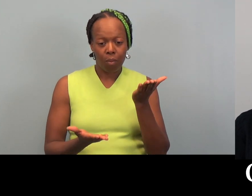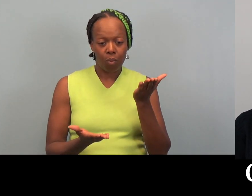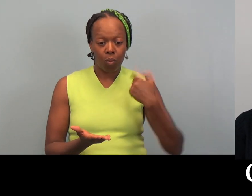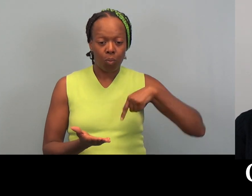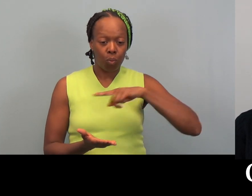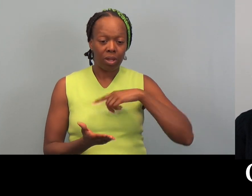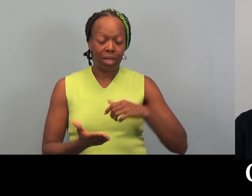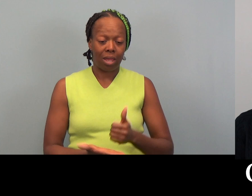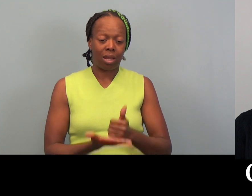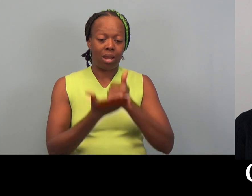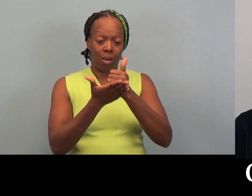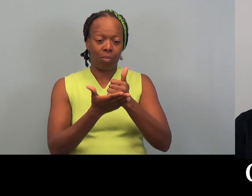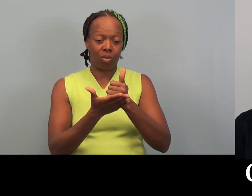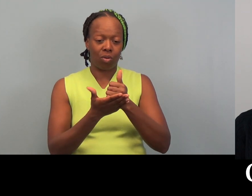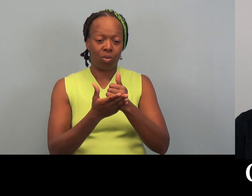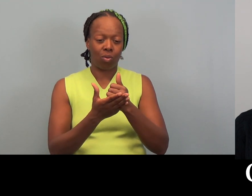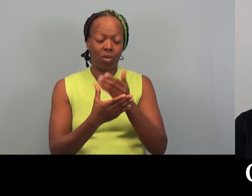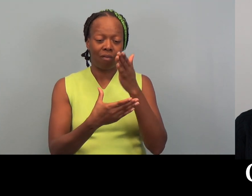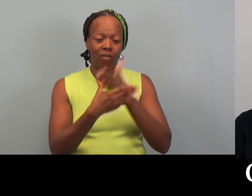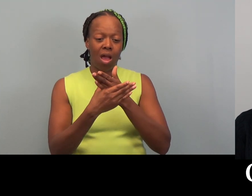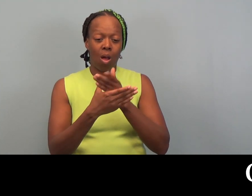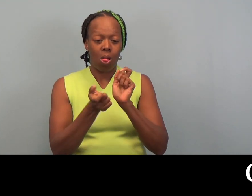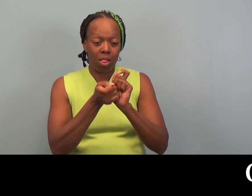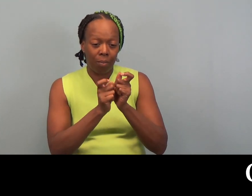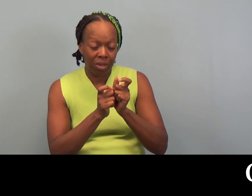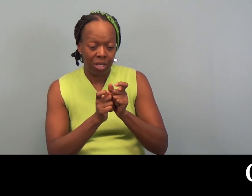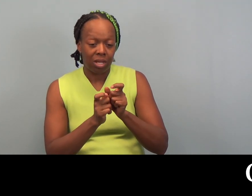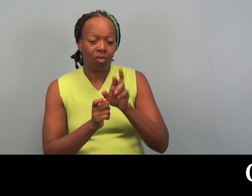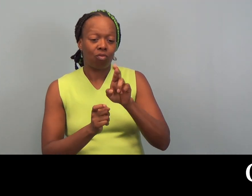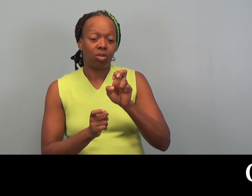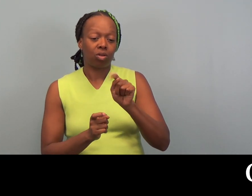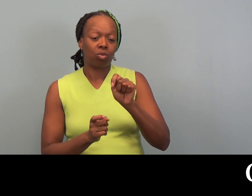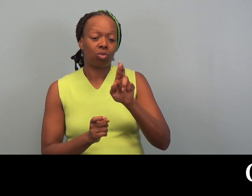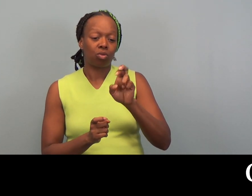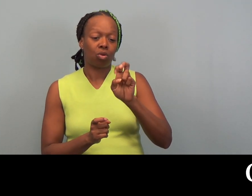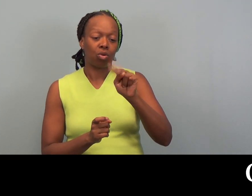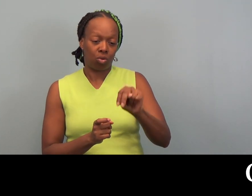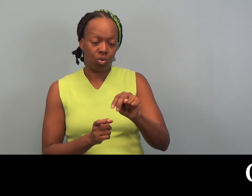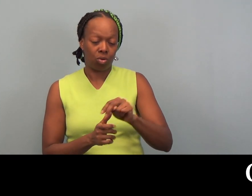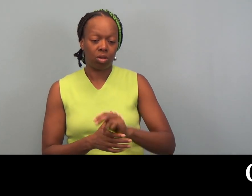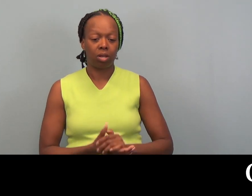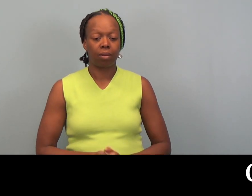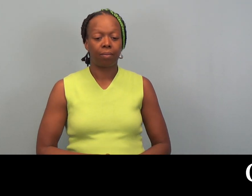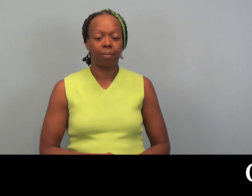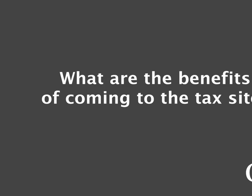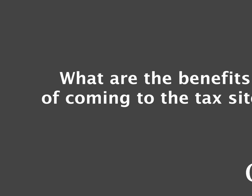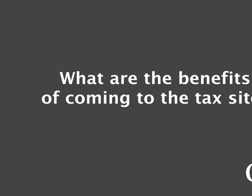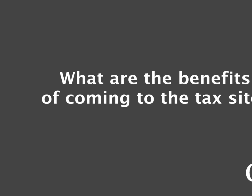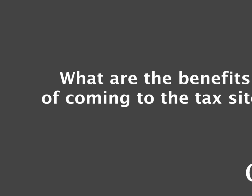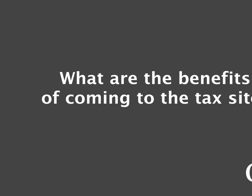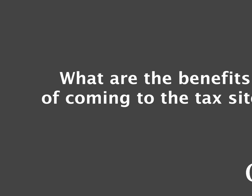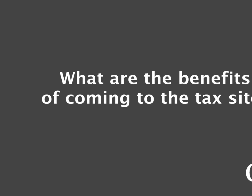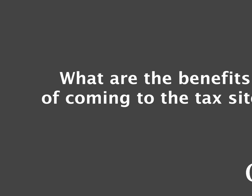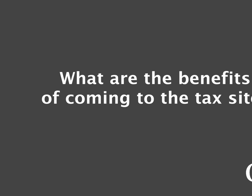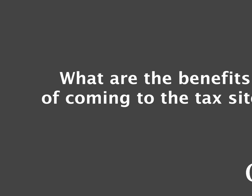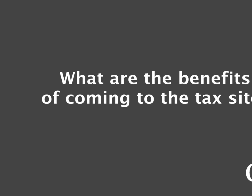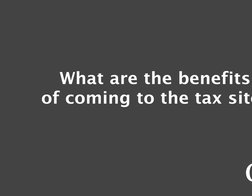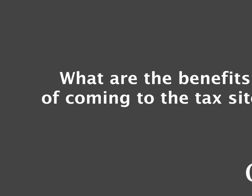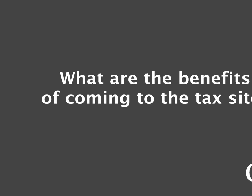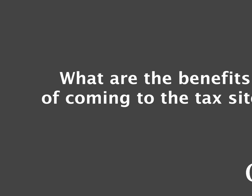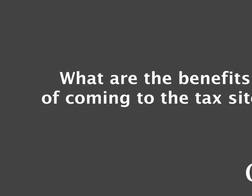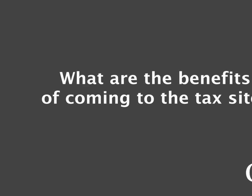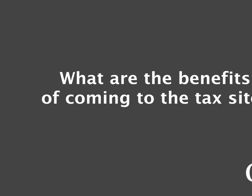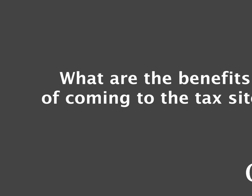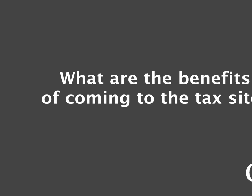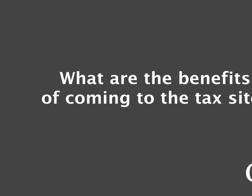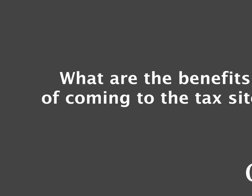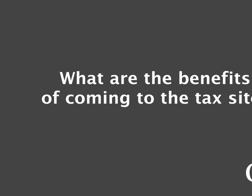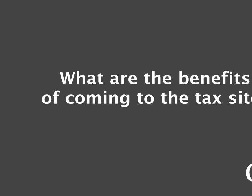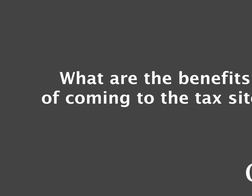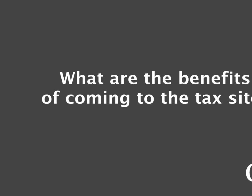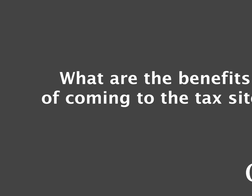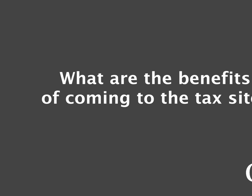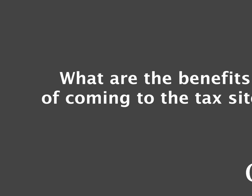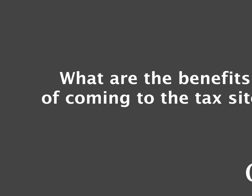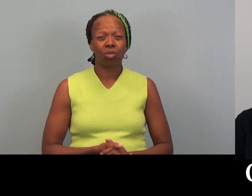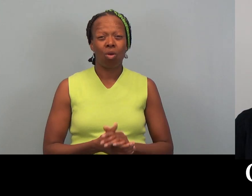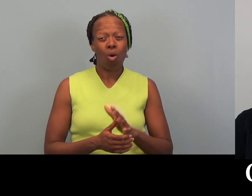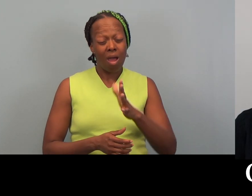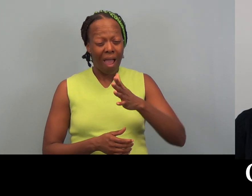we can help you file an amended return.